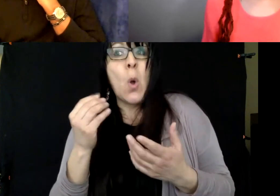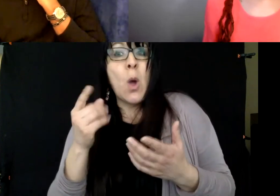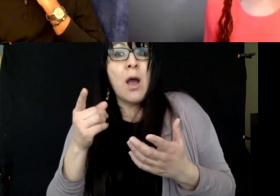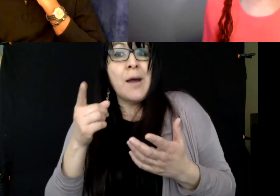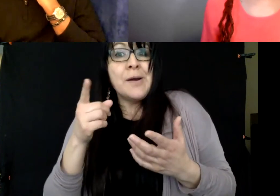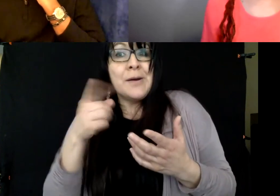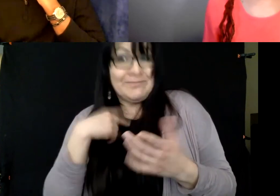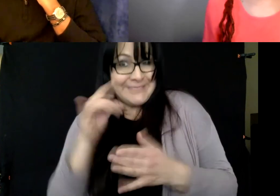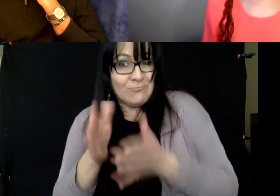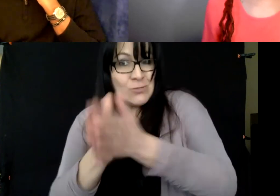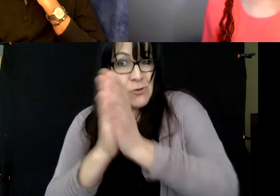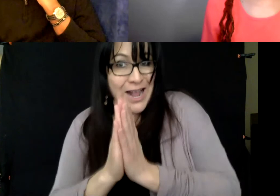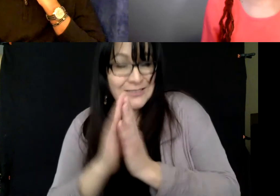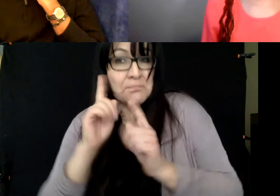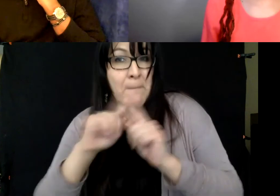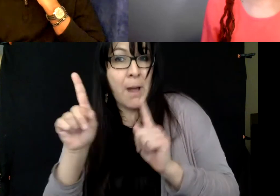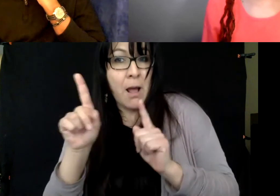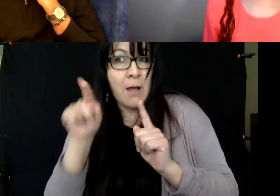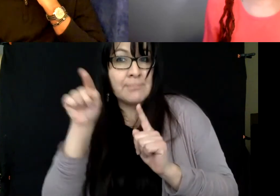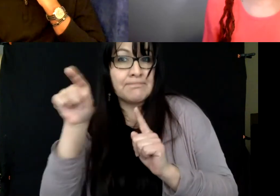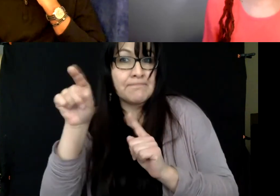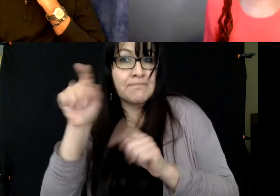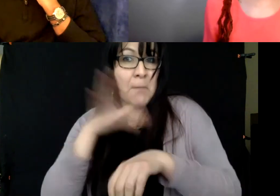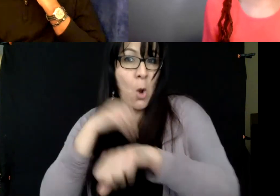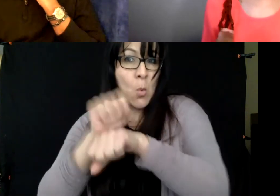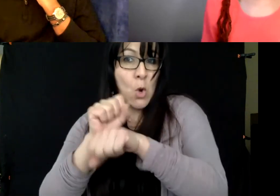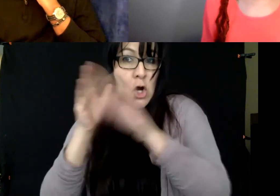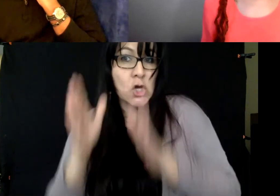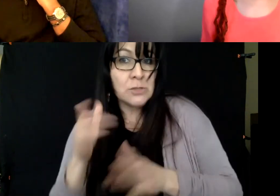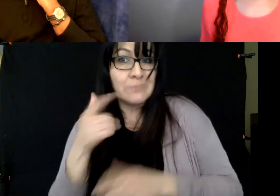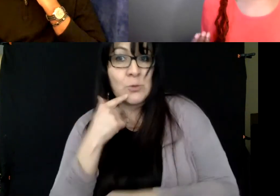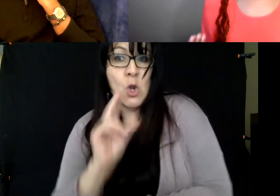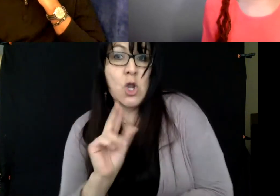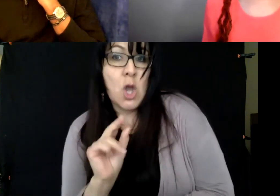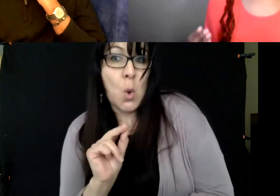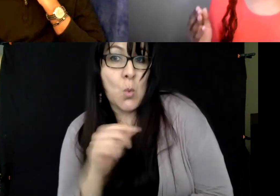i identify and i like to have interpreters that identify similar to me i've requested however